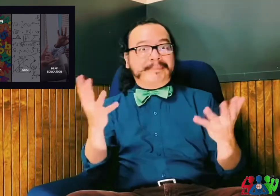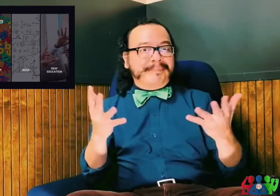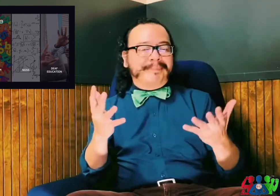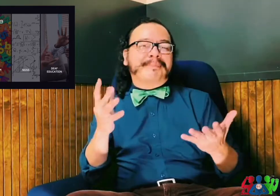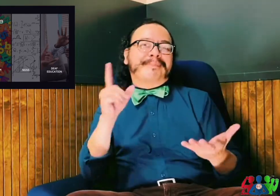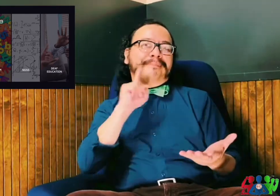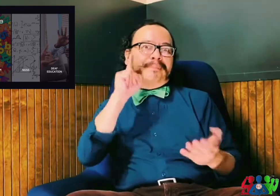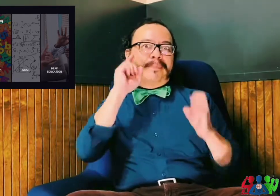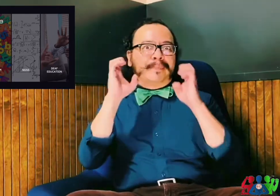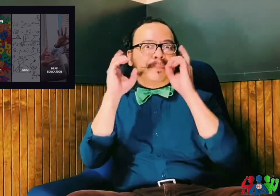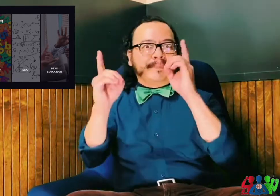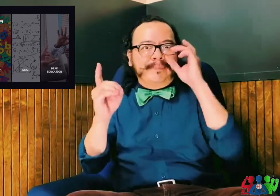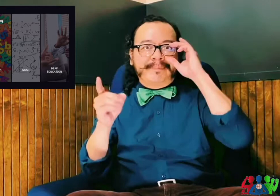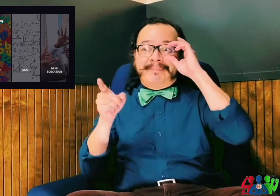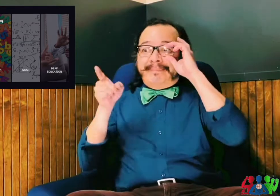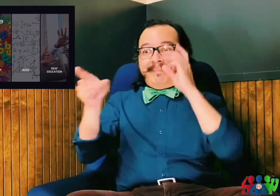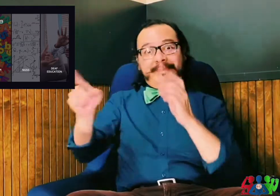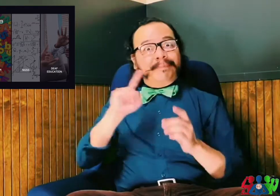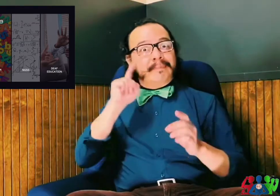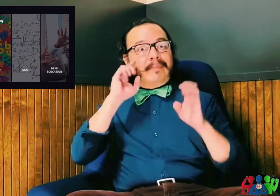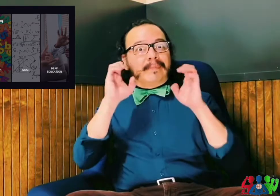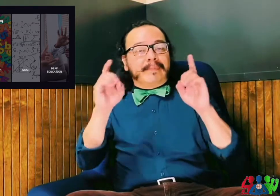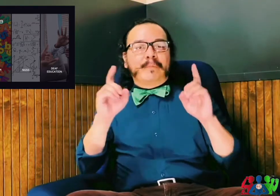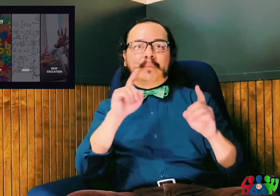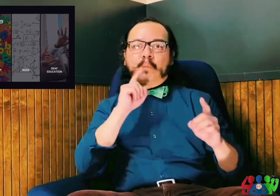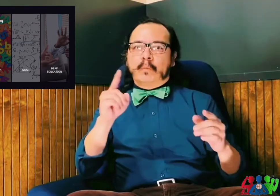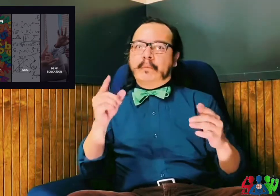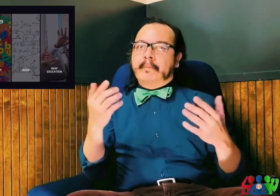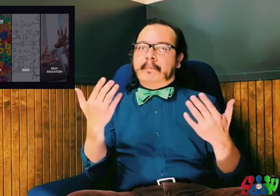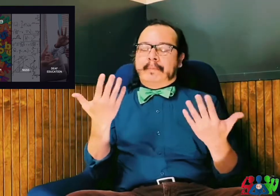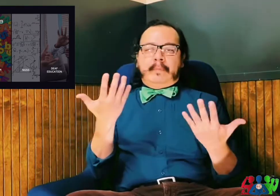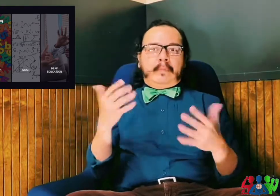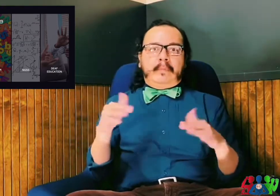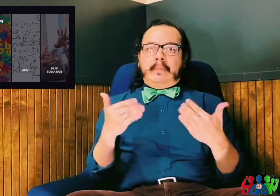Before we go further, it's important to recognize the values of deaf education as well.